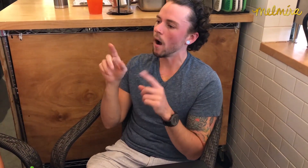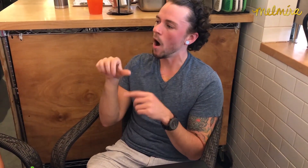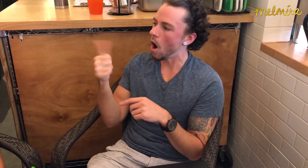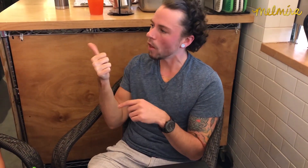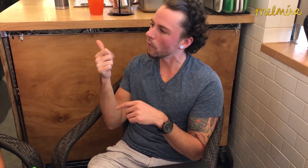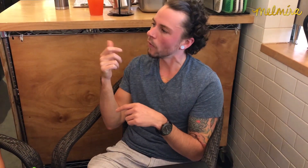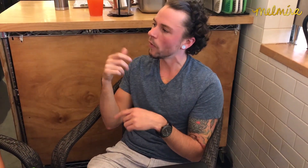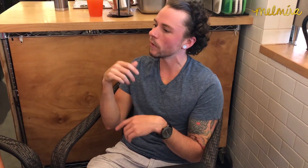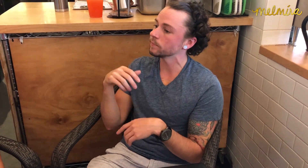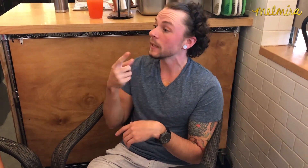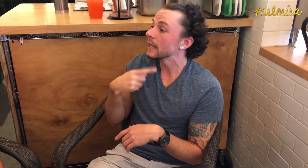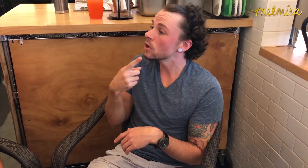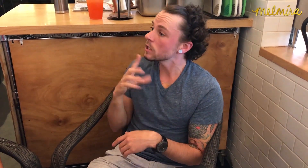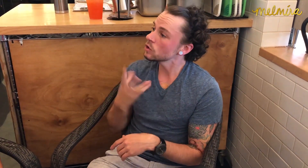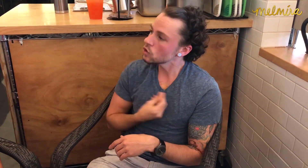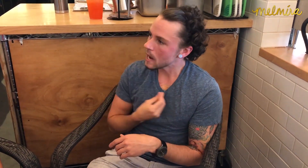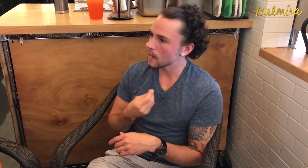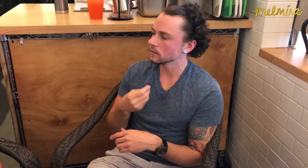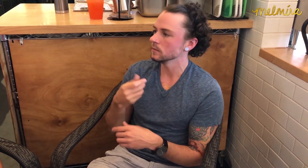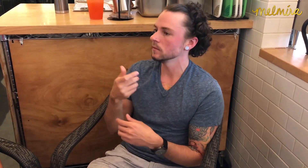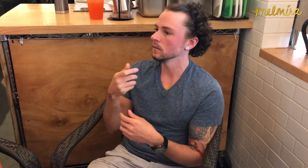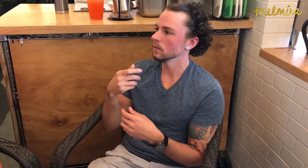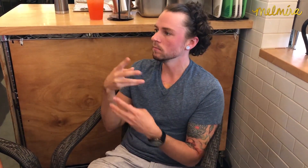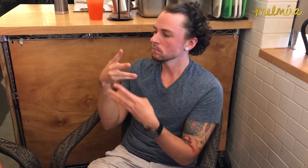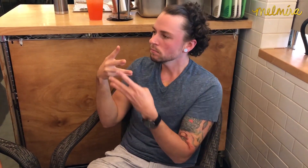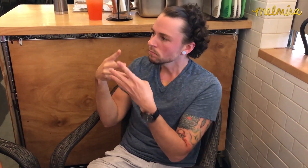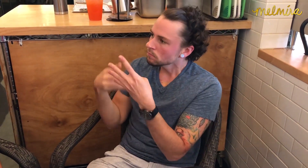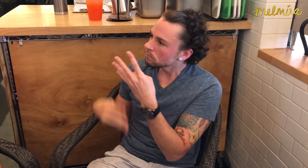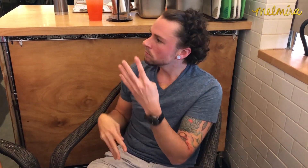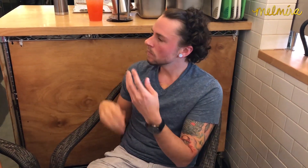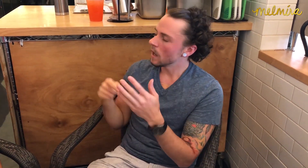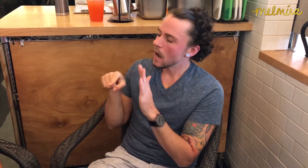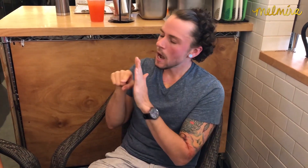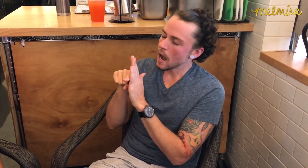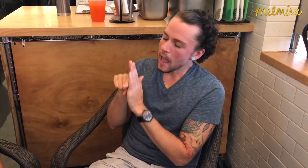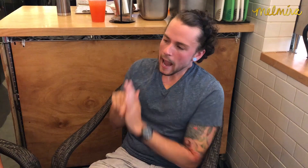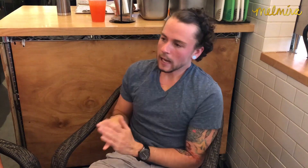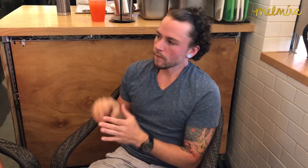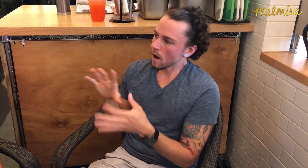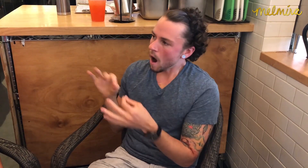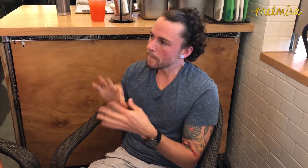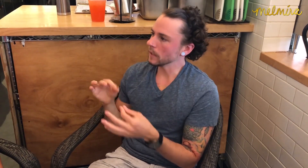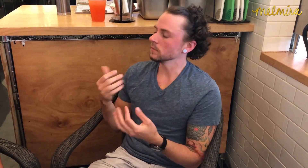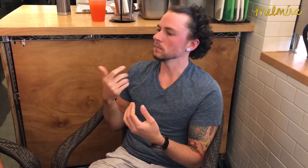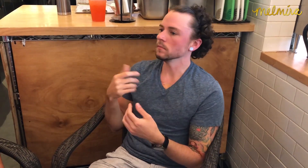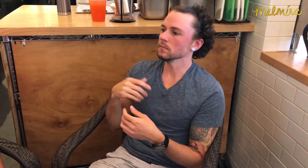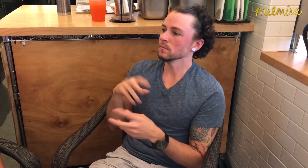but also other hearing trans post a lot of negative comments.